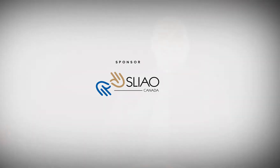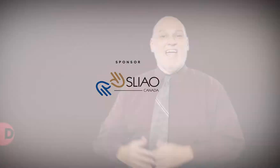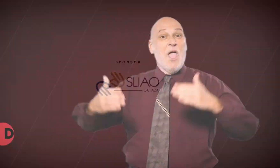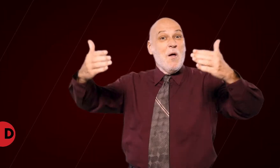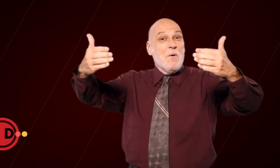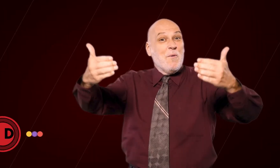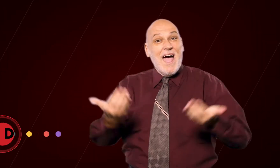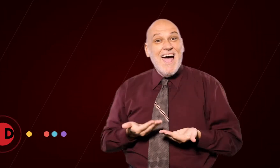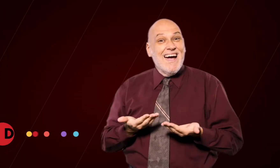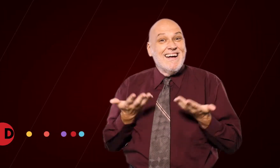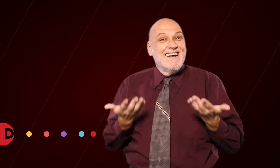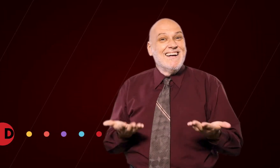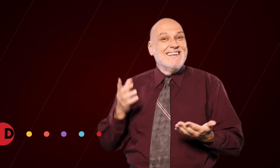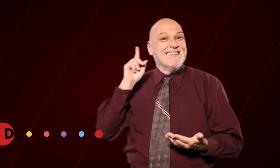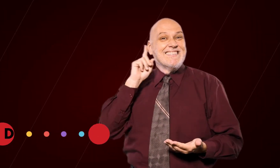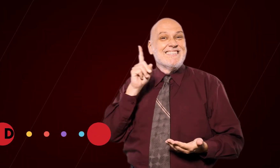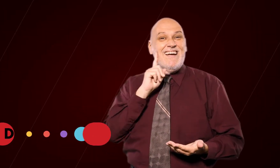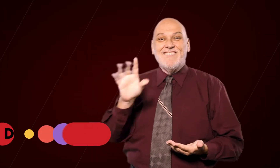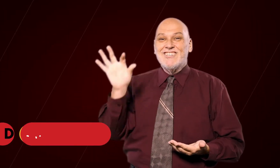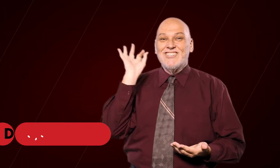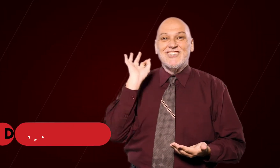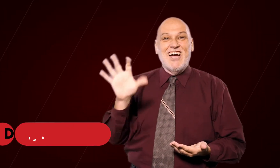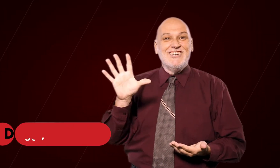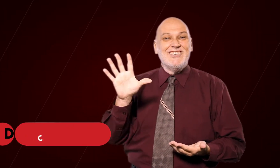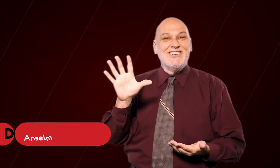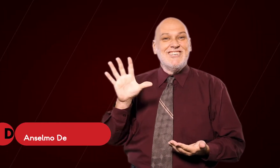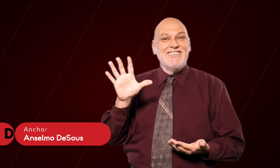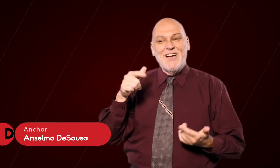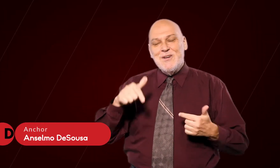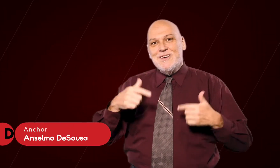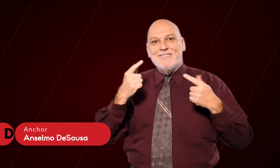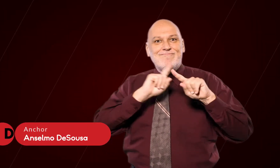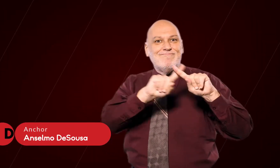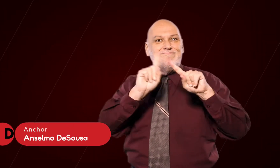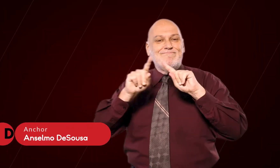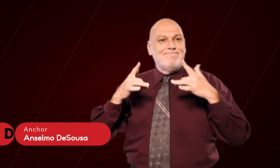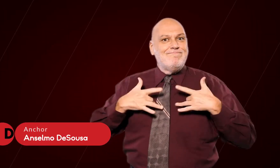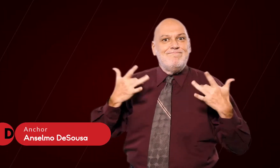[Anselmo]: Welcome to DeafDots - bringing alerts & news reports